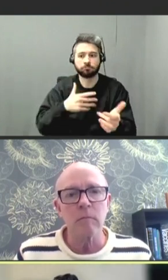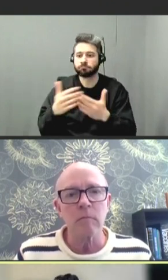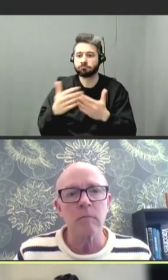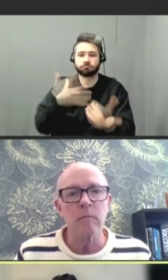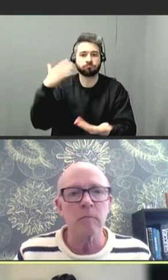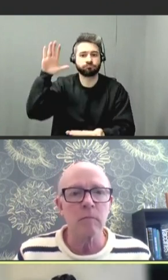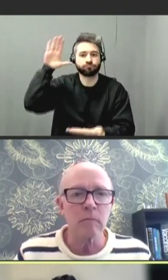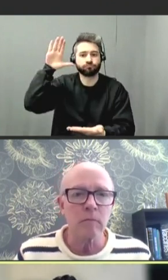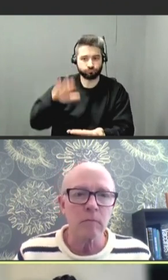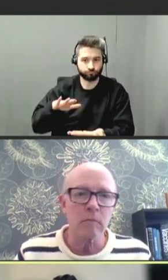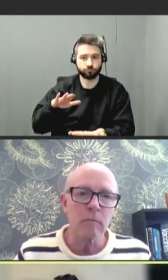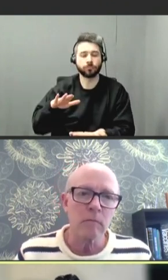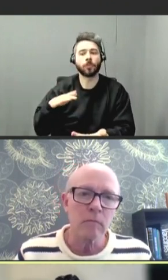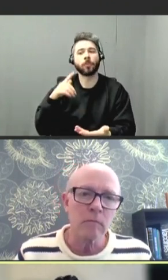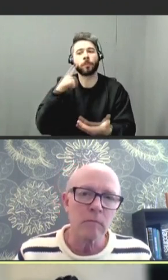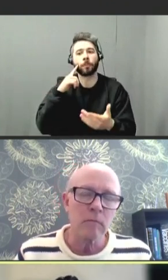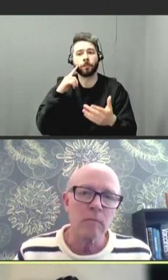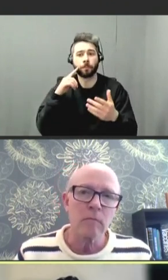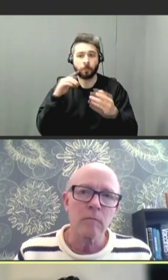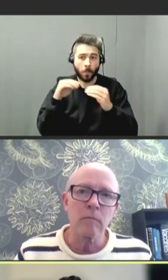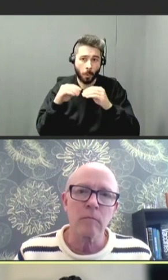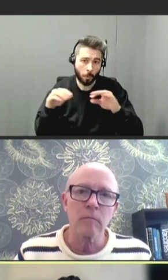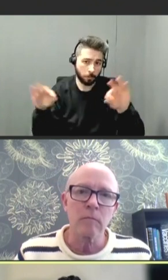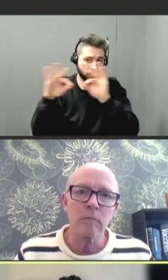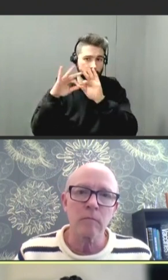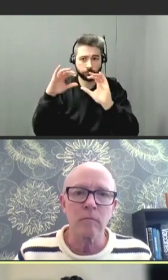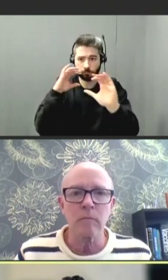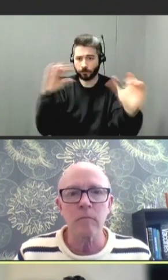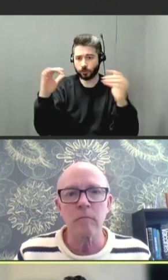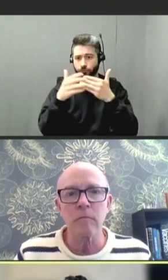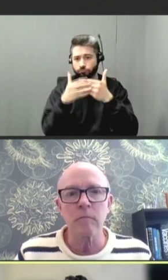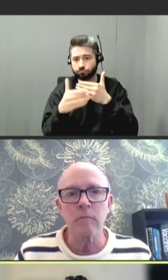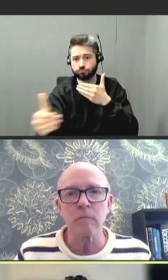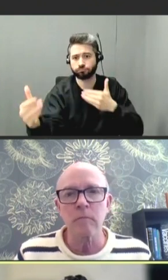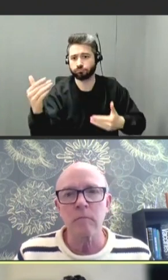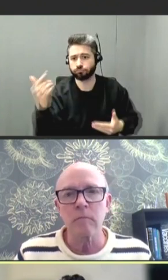What I think is a more important kind of conversation moving forward is what do we